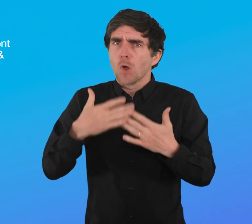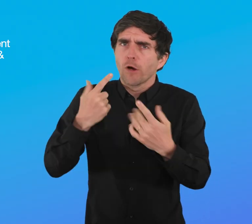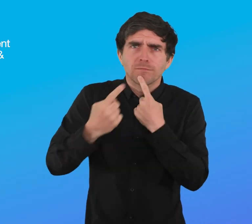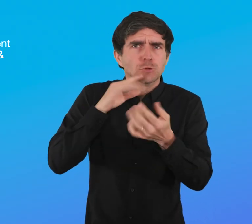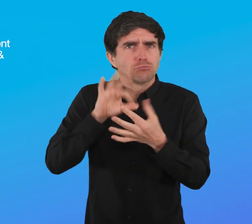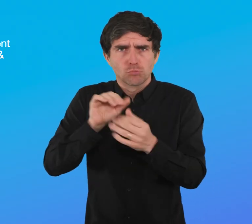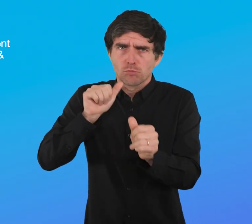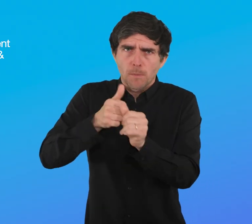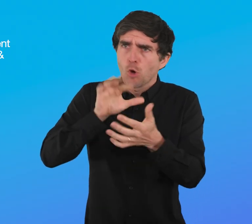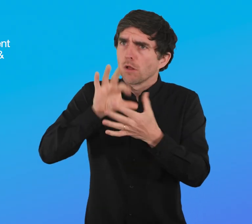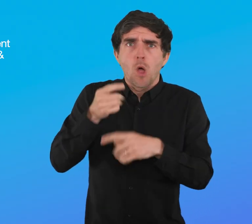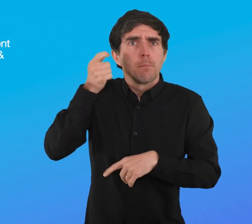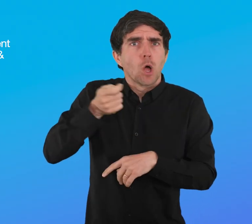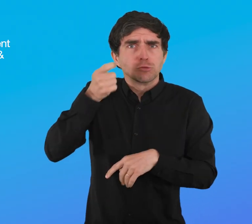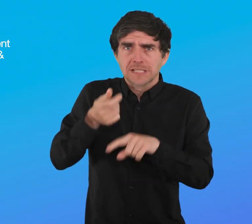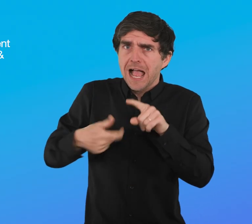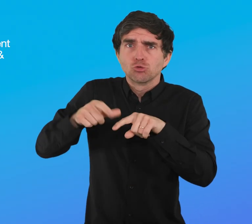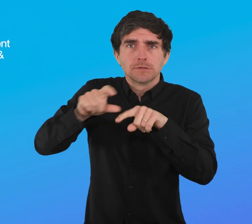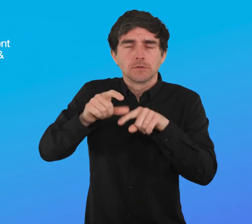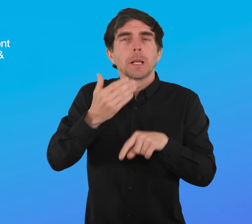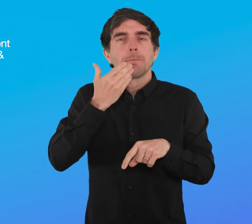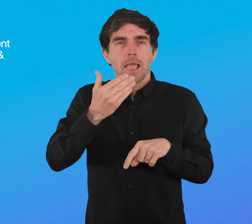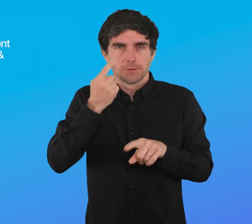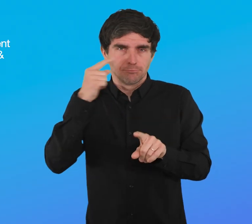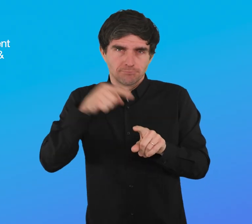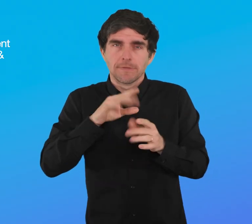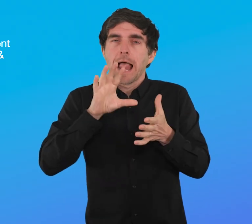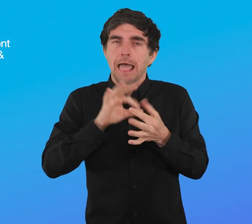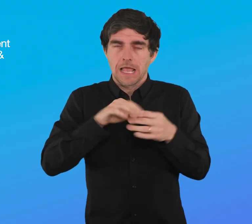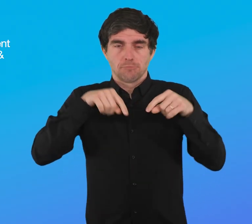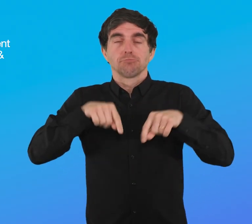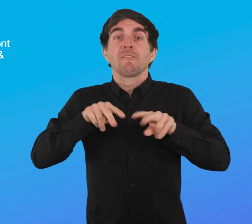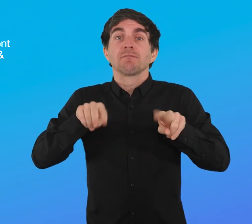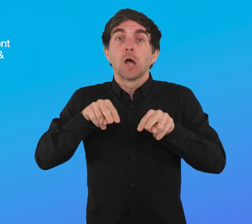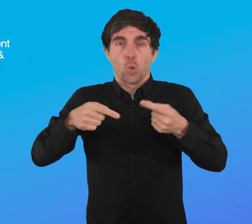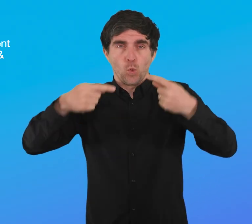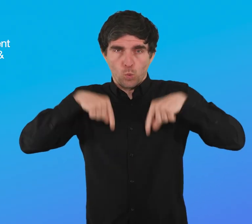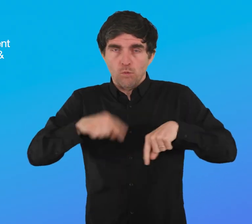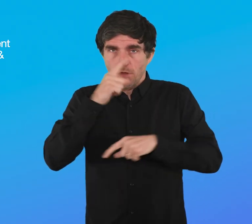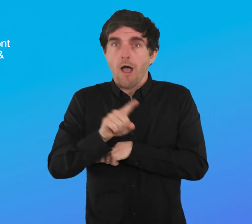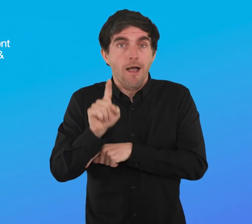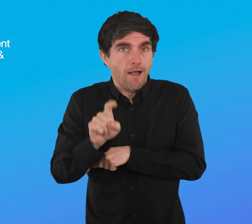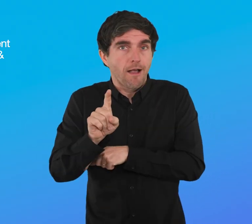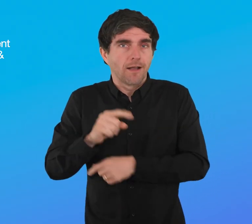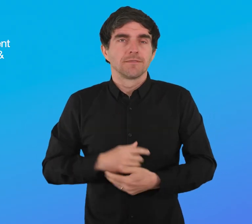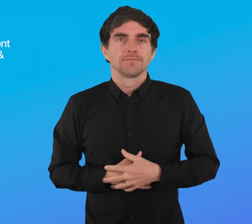For more information about Support for Mortgage Interest, please visit the links in the video description below.